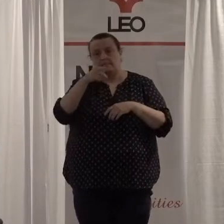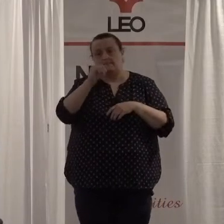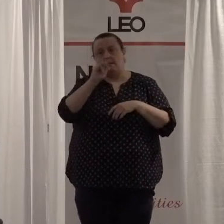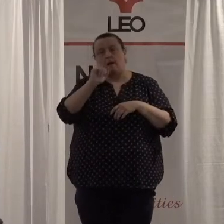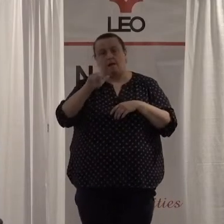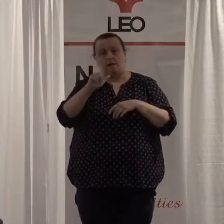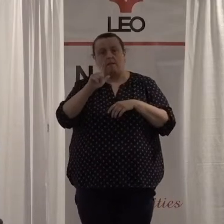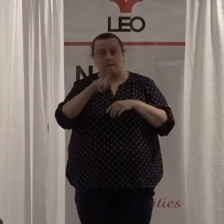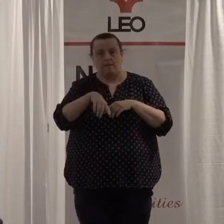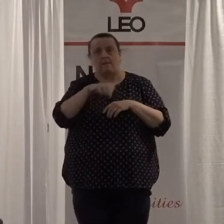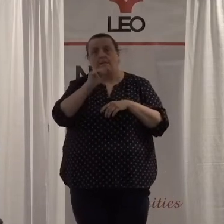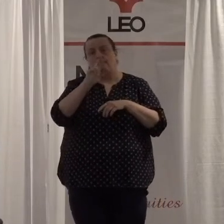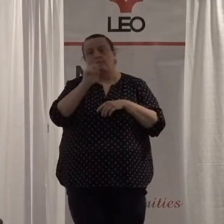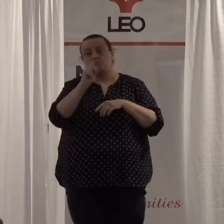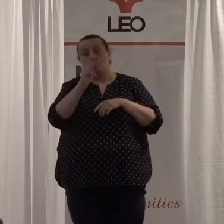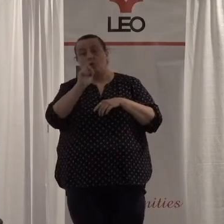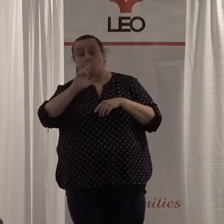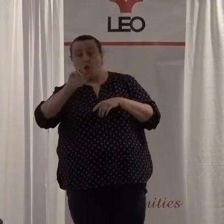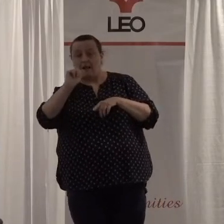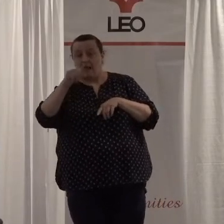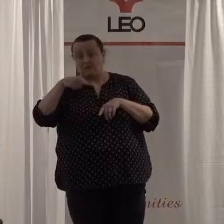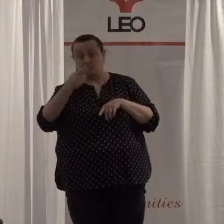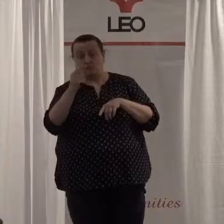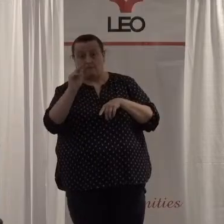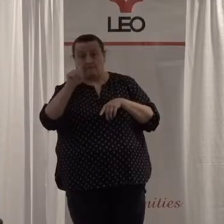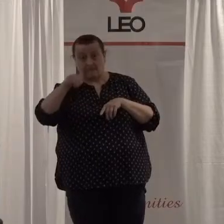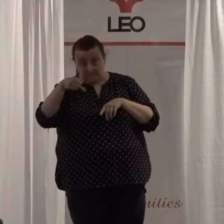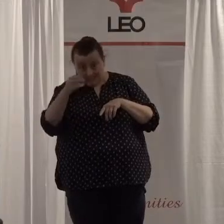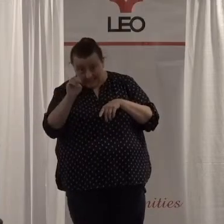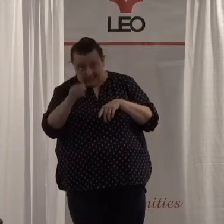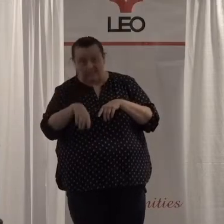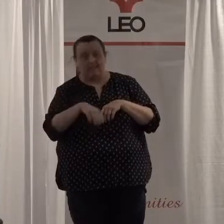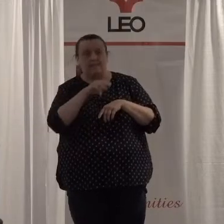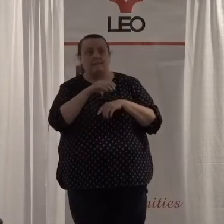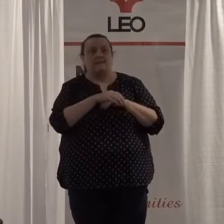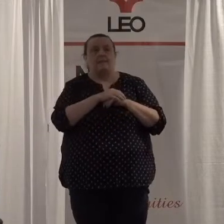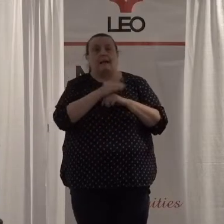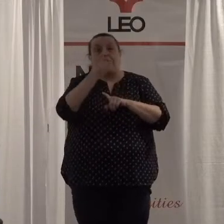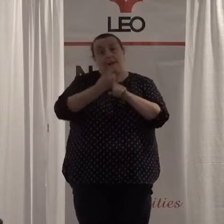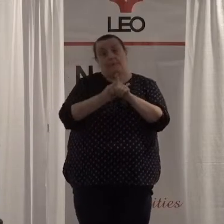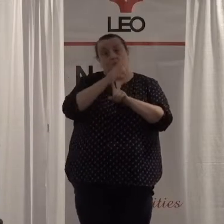SMA, TYPE 2 AT THE AGE OF 8 MONTHS OLD.